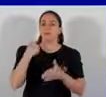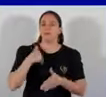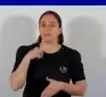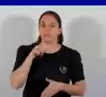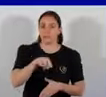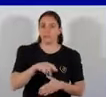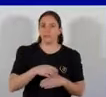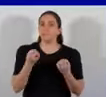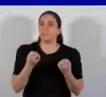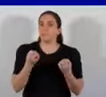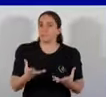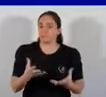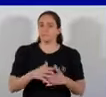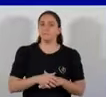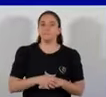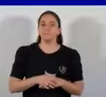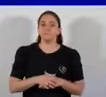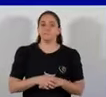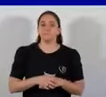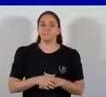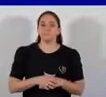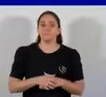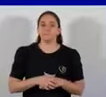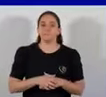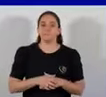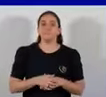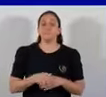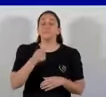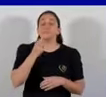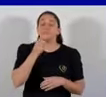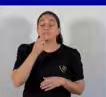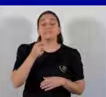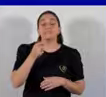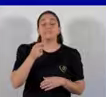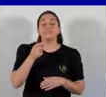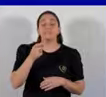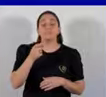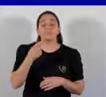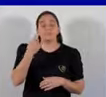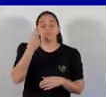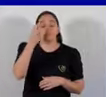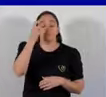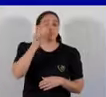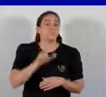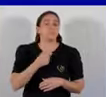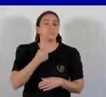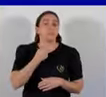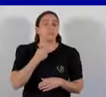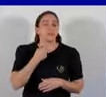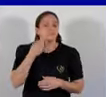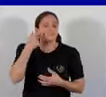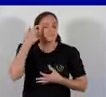So when one wants to make an evaluation the key value drivers are that there is a business that generates free cash flowing